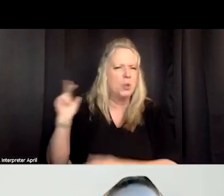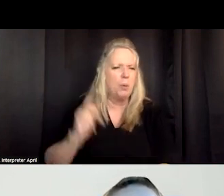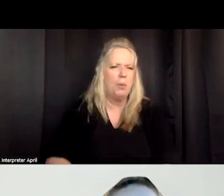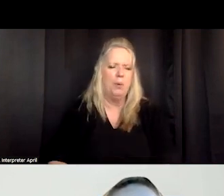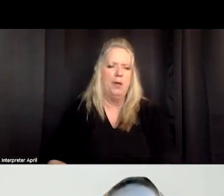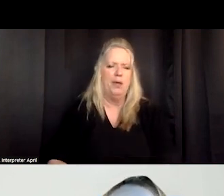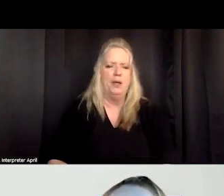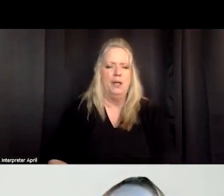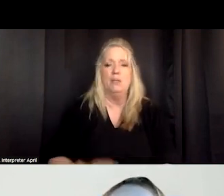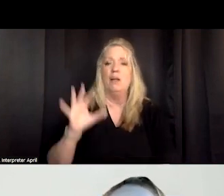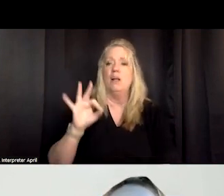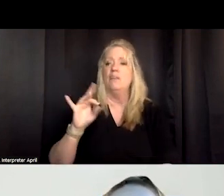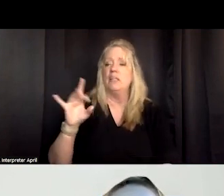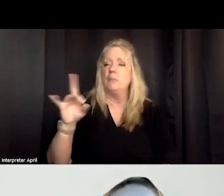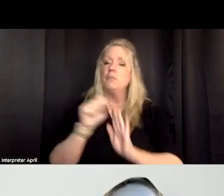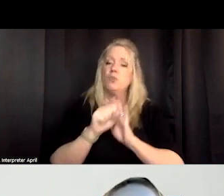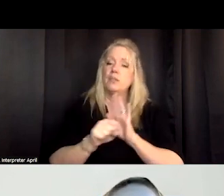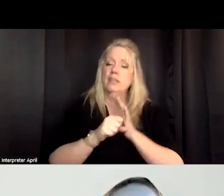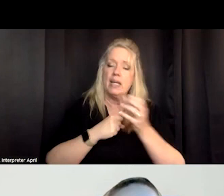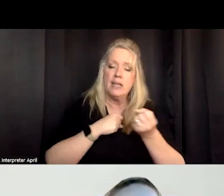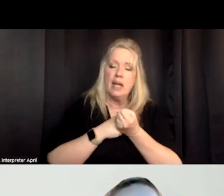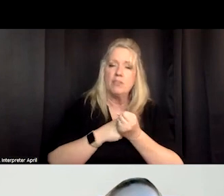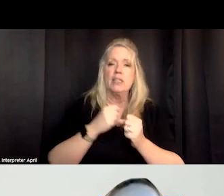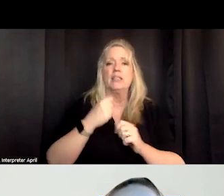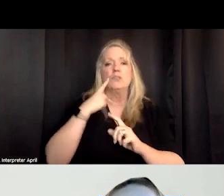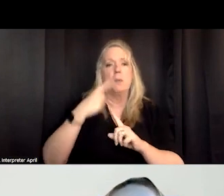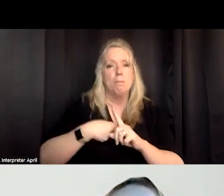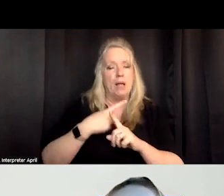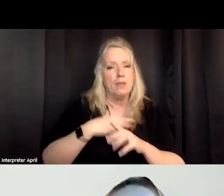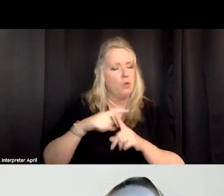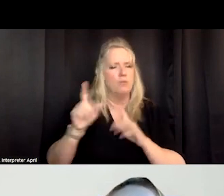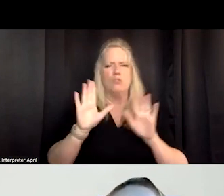988 STATE ADVOCATES MONTHLY CALL WE HAD A GREAT DISCUSSION ON SOME OF THE,